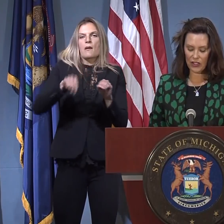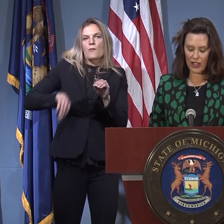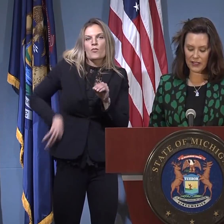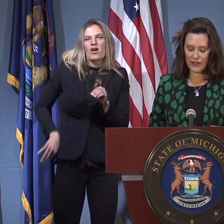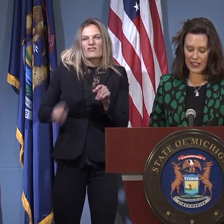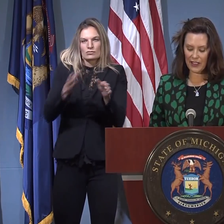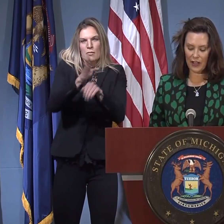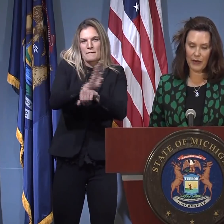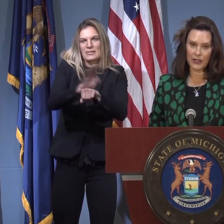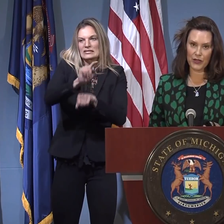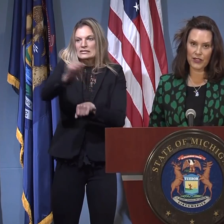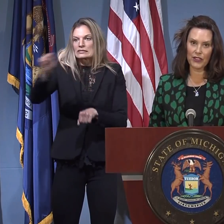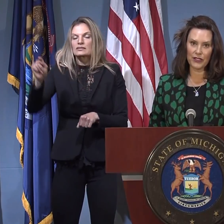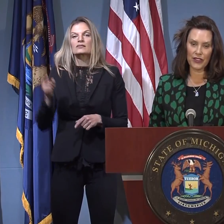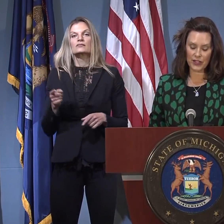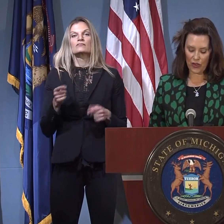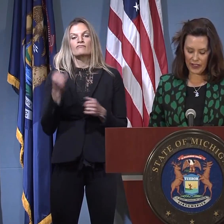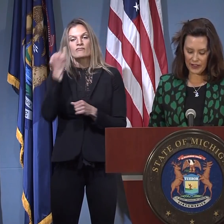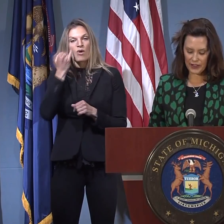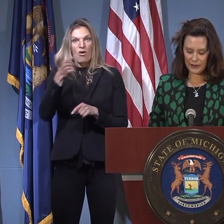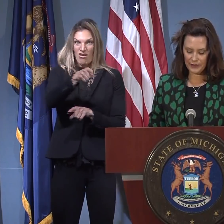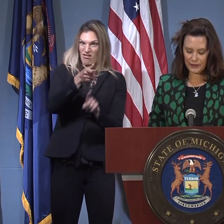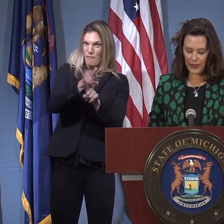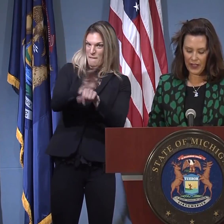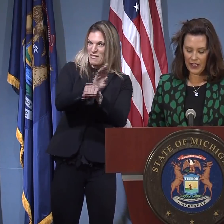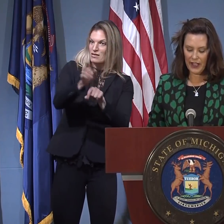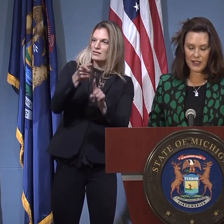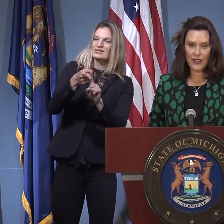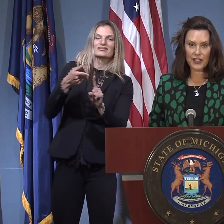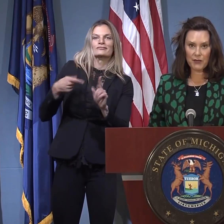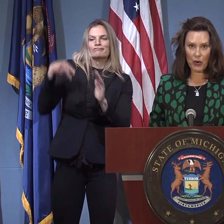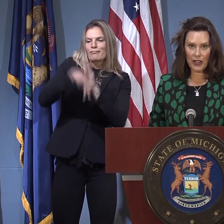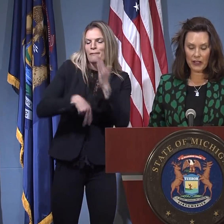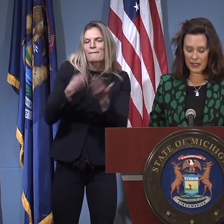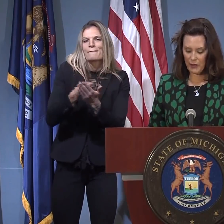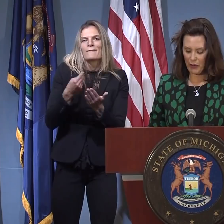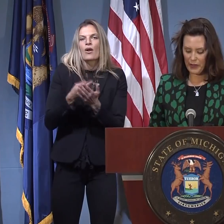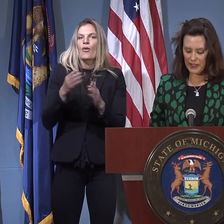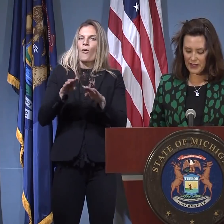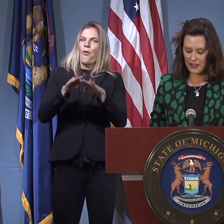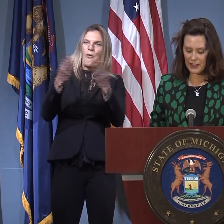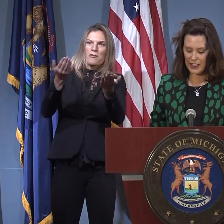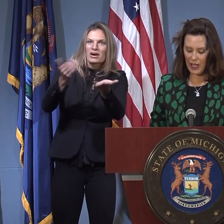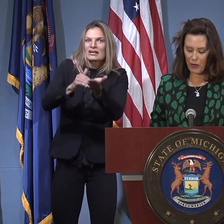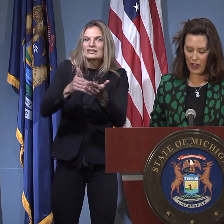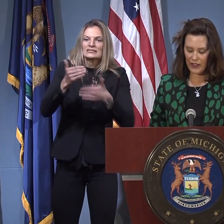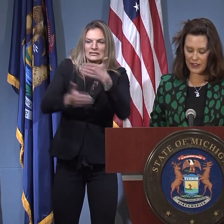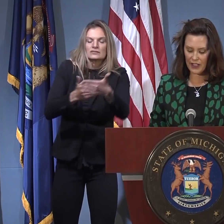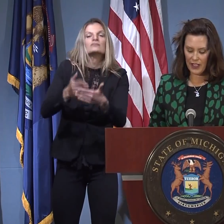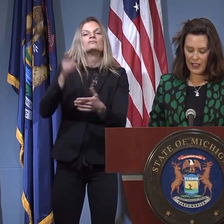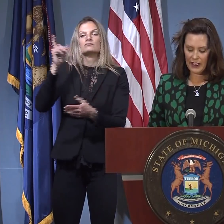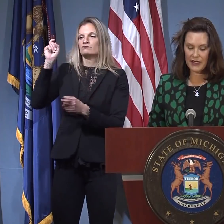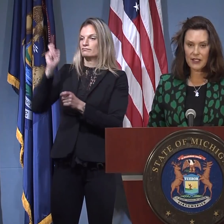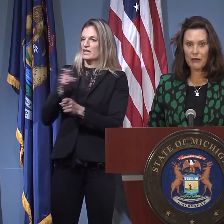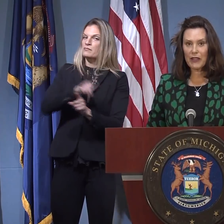SMALL BUSINESSES AND NONPROFITS AND THAT ARE ROPING WHAT EXPERIENCED A LOSS OF INCOME AS A RESULT OF THIS CRISIS.